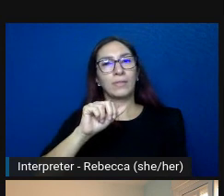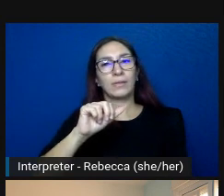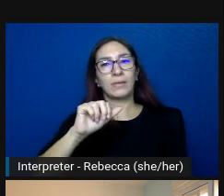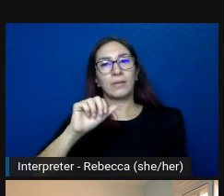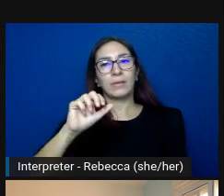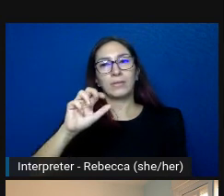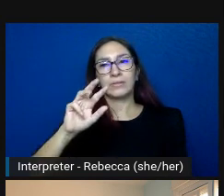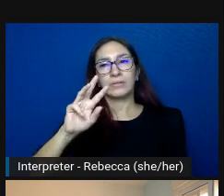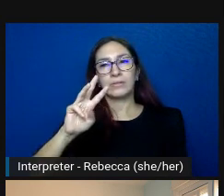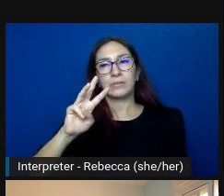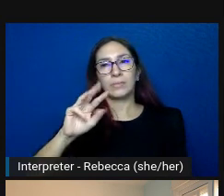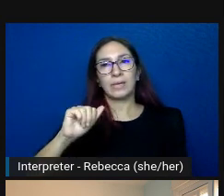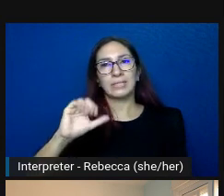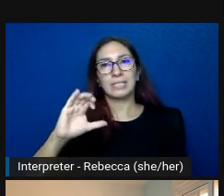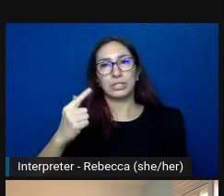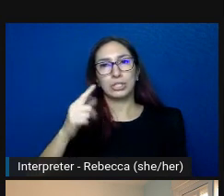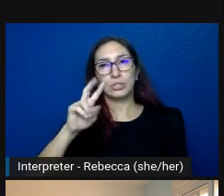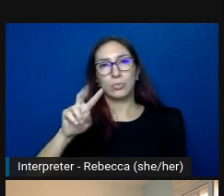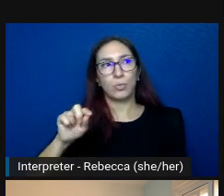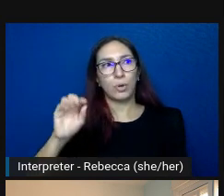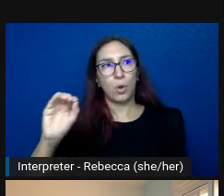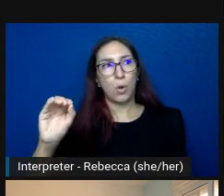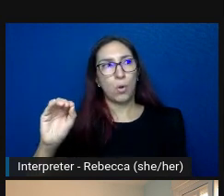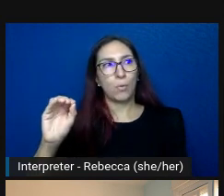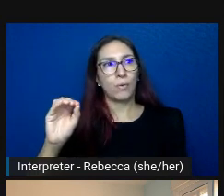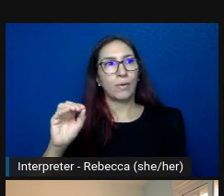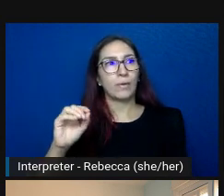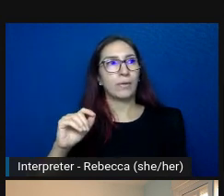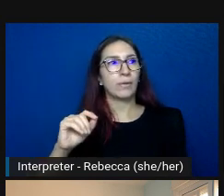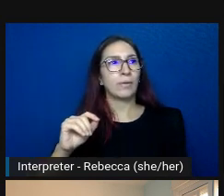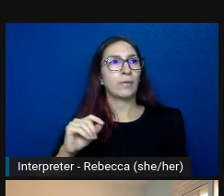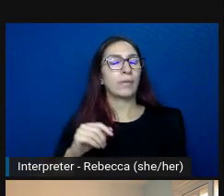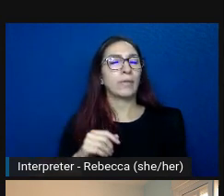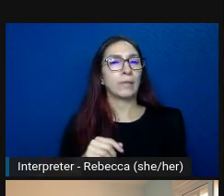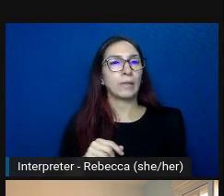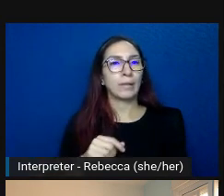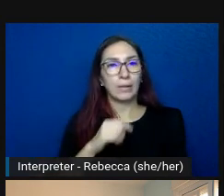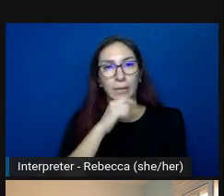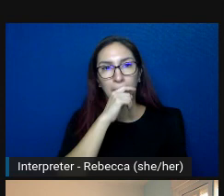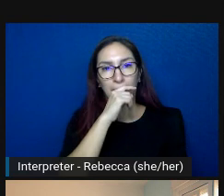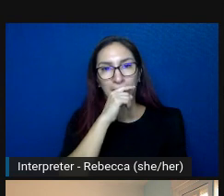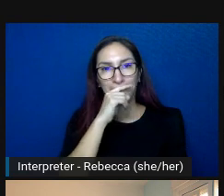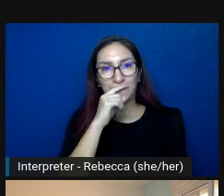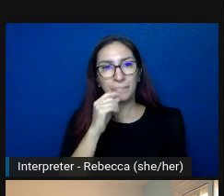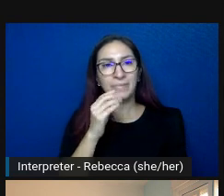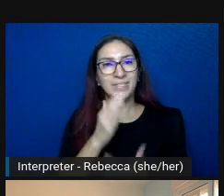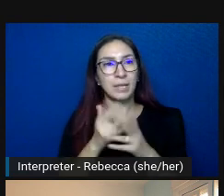Some people in the UX team, like Angie Radtke, which was a developer